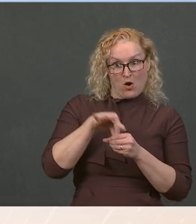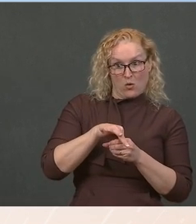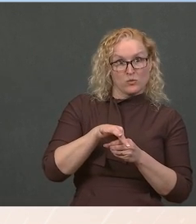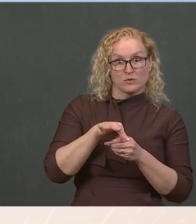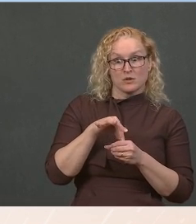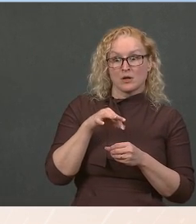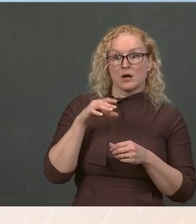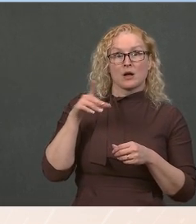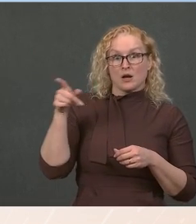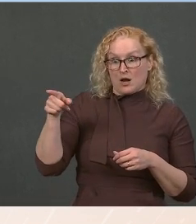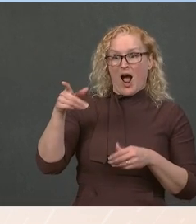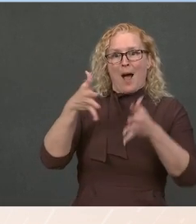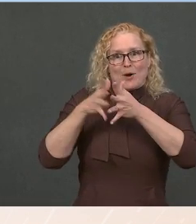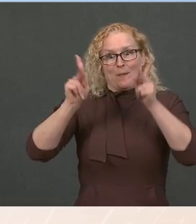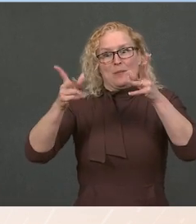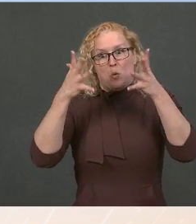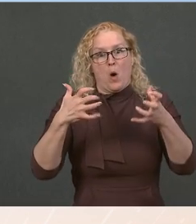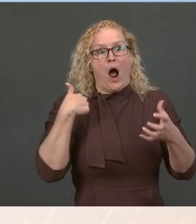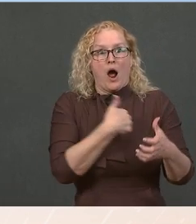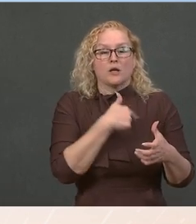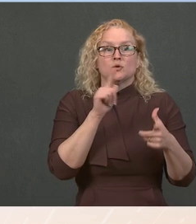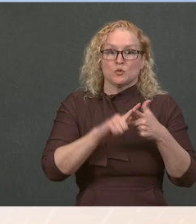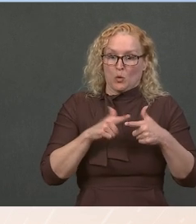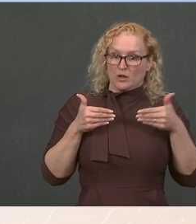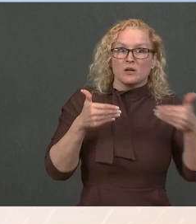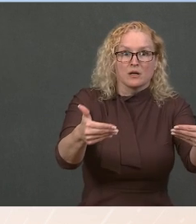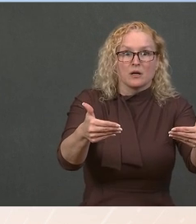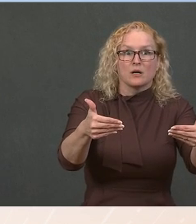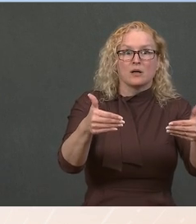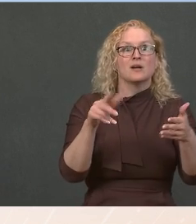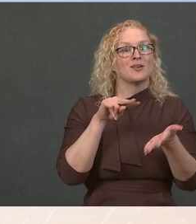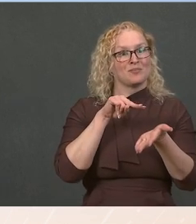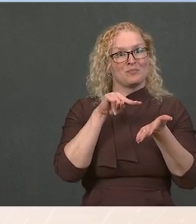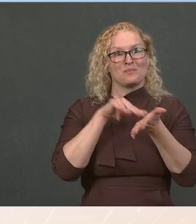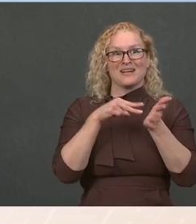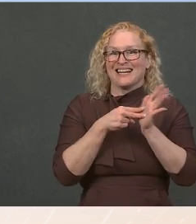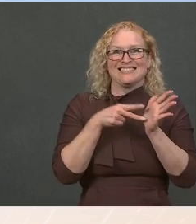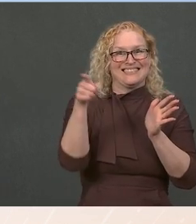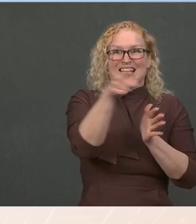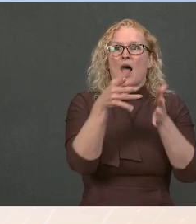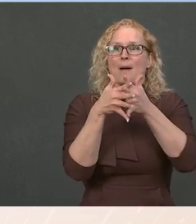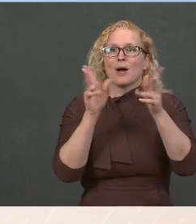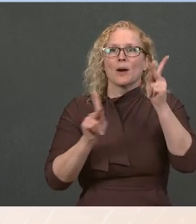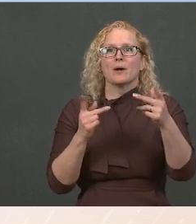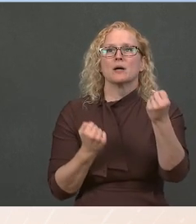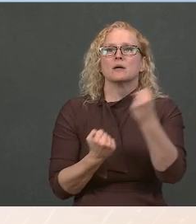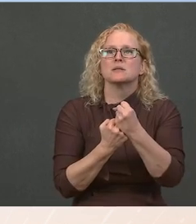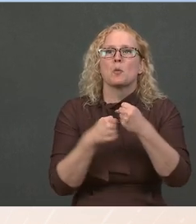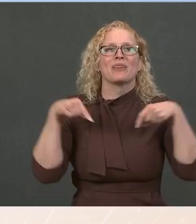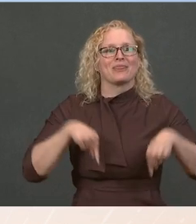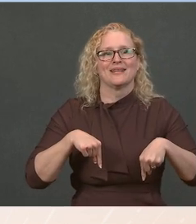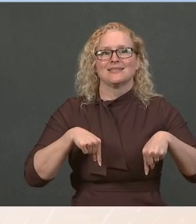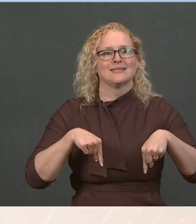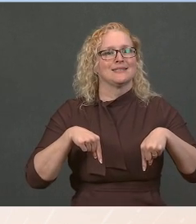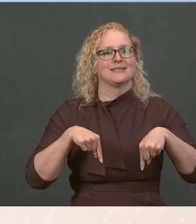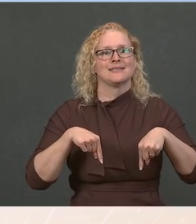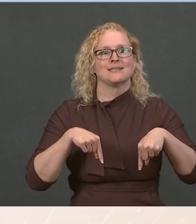And so, we have to deliver for the tens of millions of Americans who have been left behind where the economy hasn't worked for them.